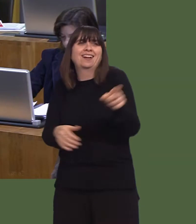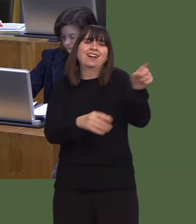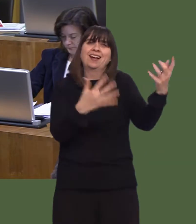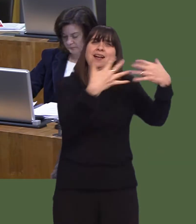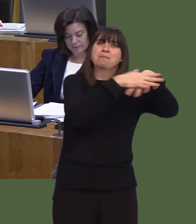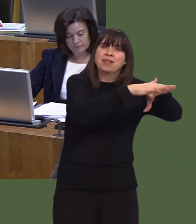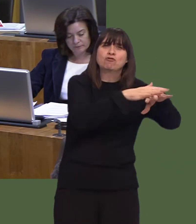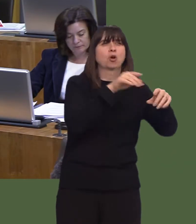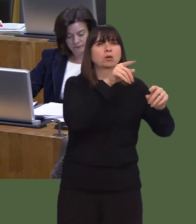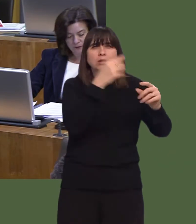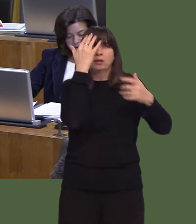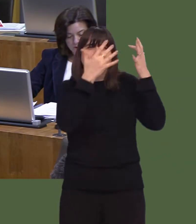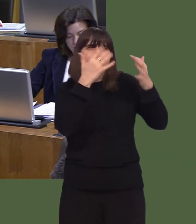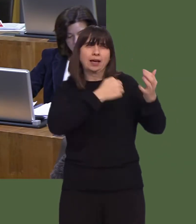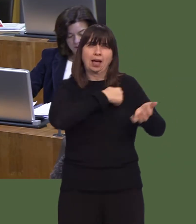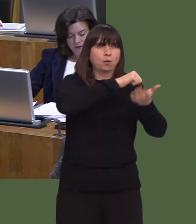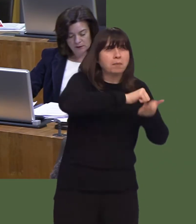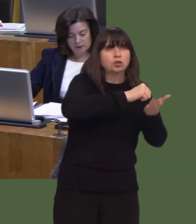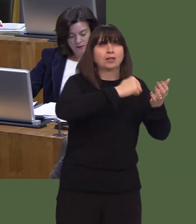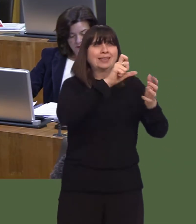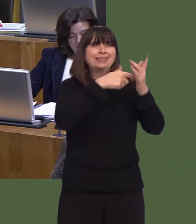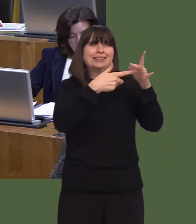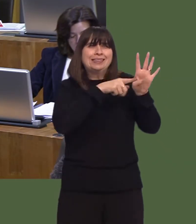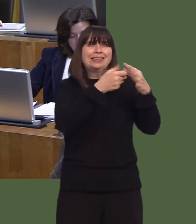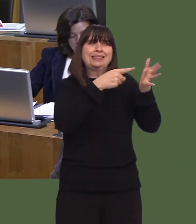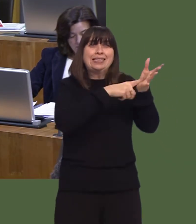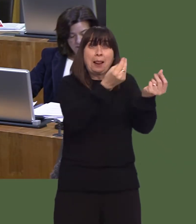own budgets, looking at the city deal budgets, to take forward that project.